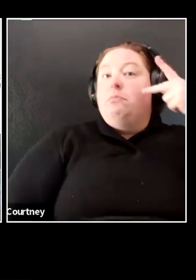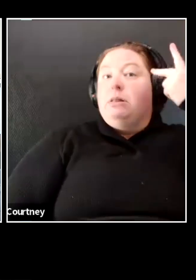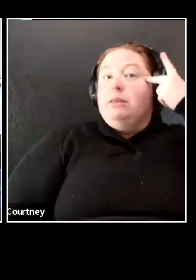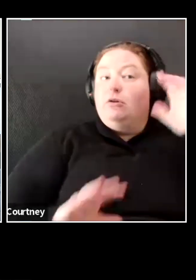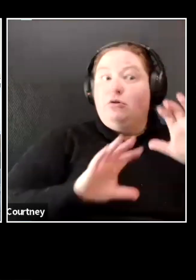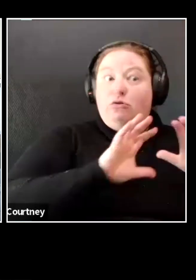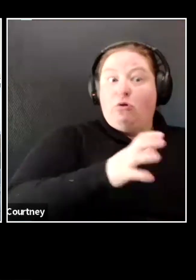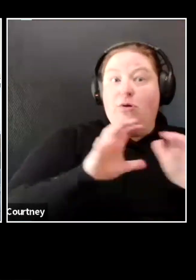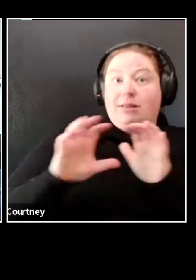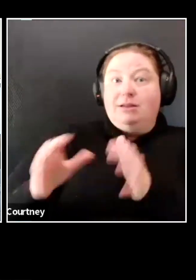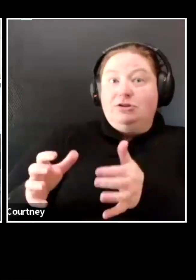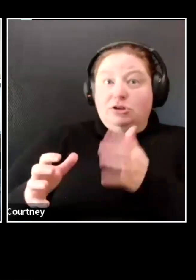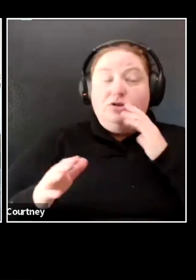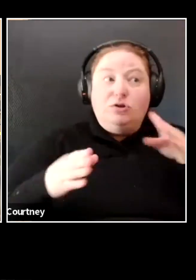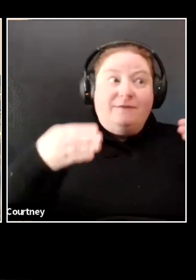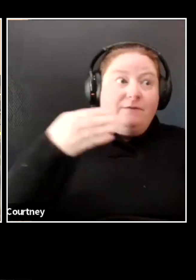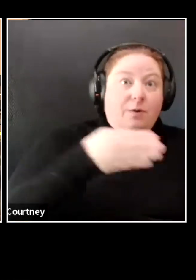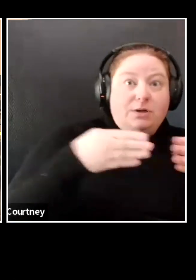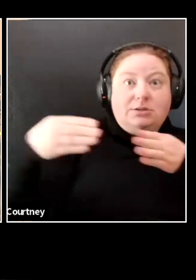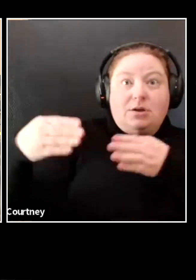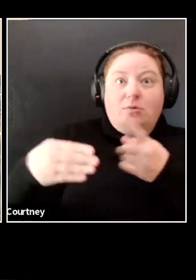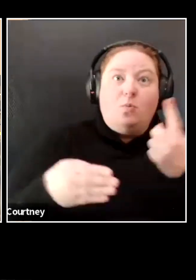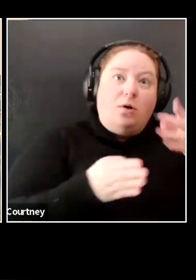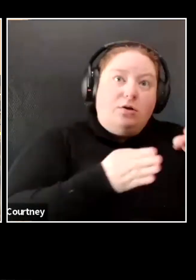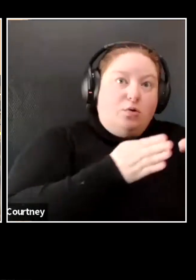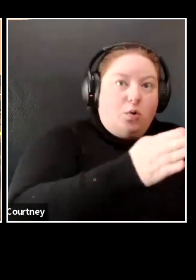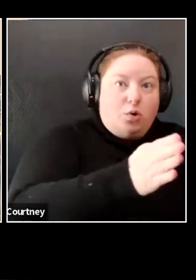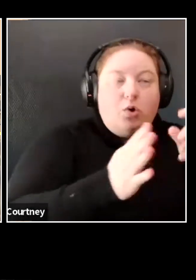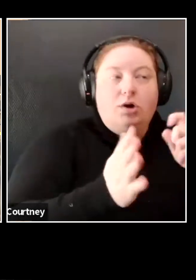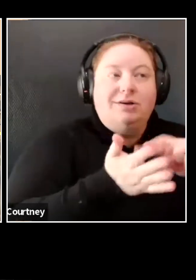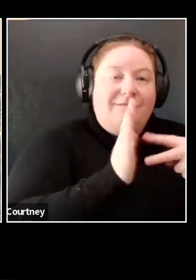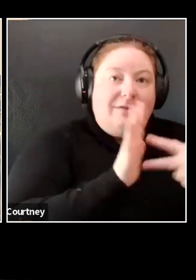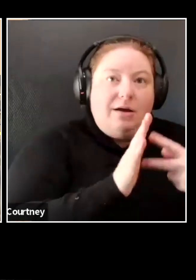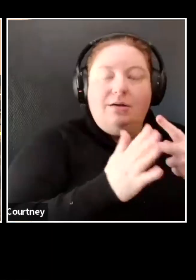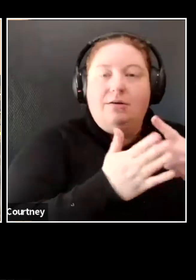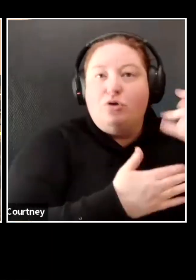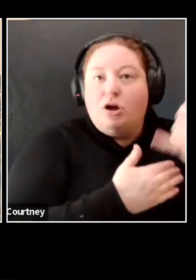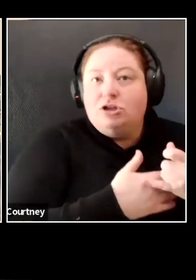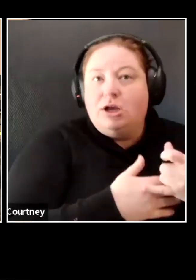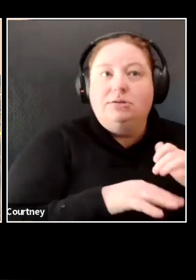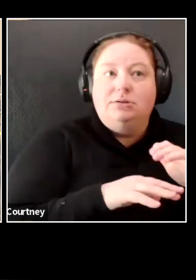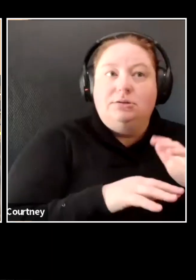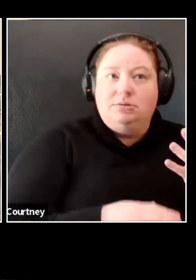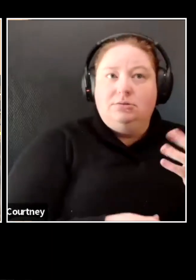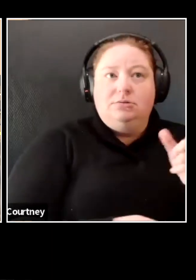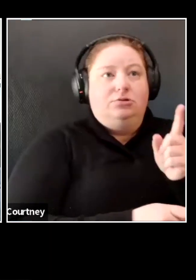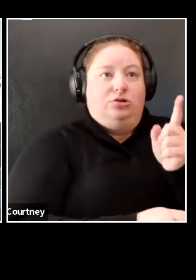a corridor, focus, you know, and define what a project is. And I mean I like you're absolutely